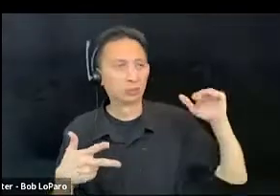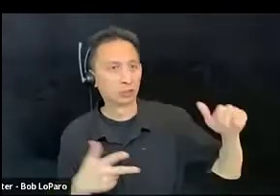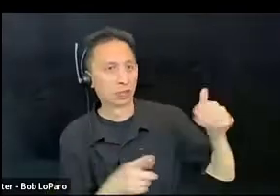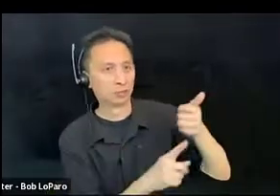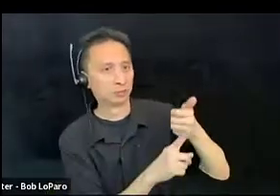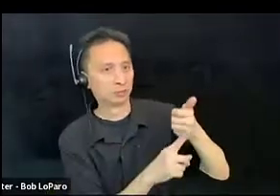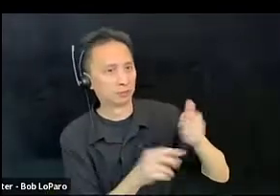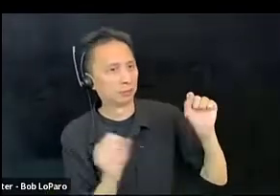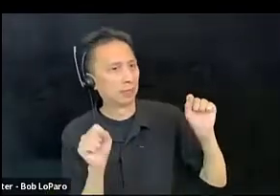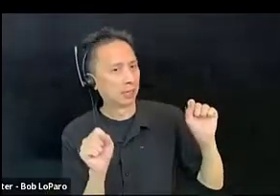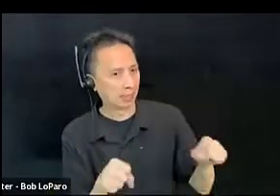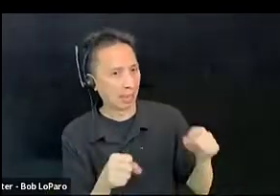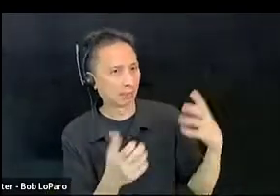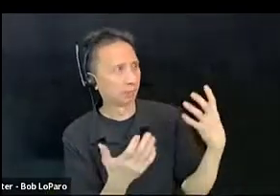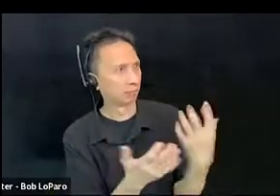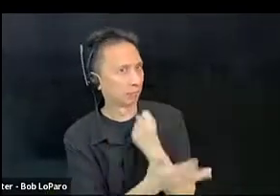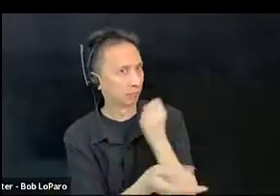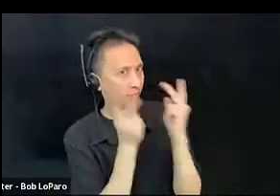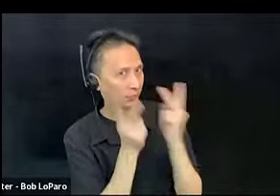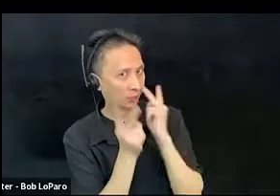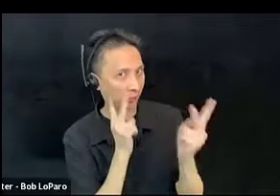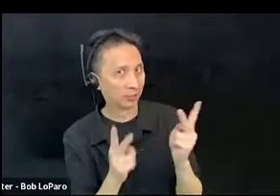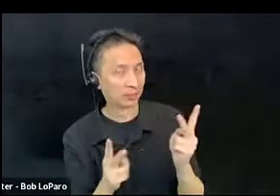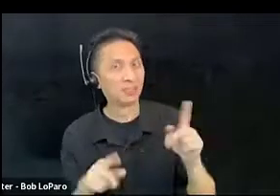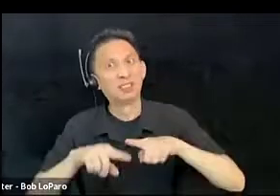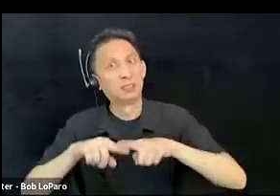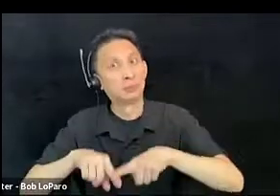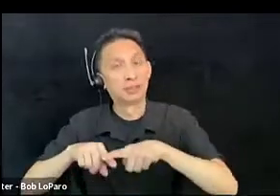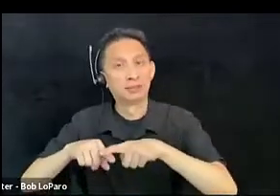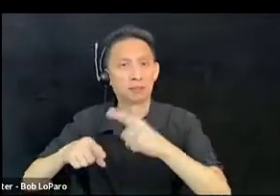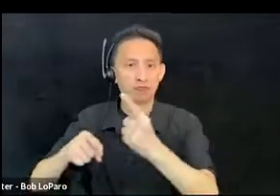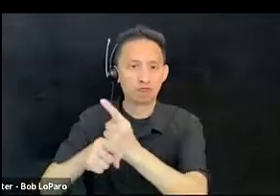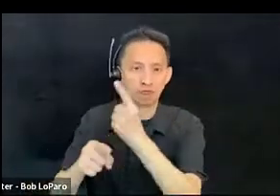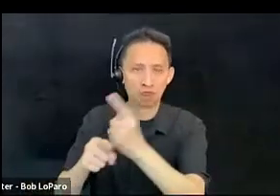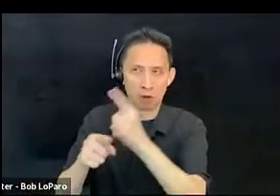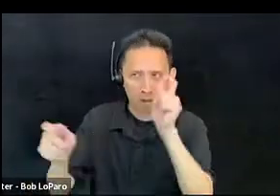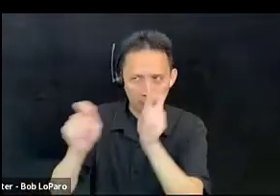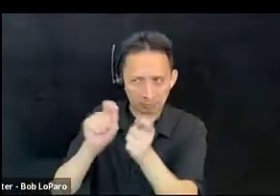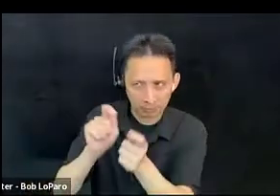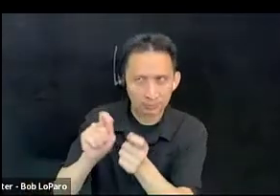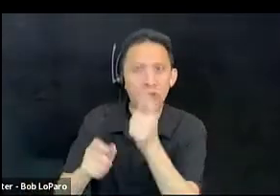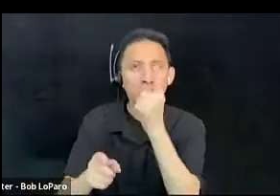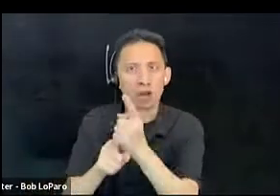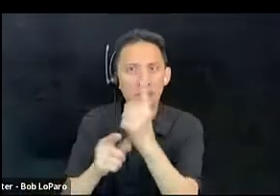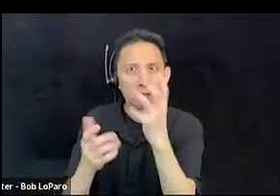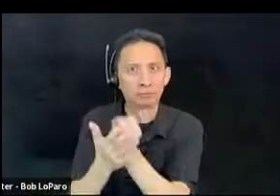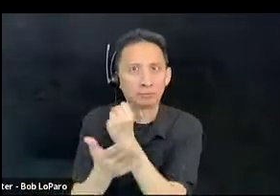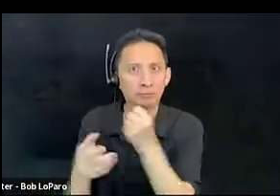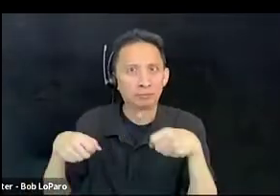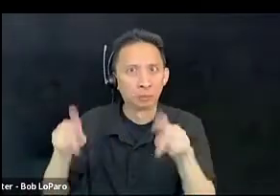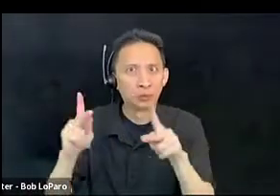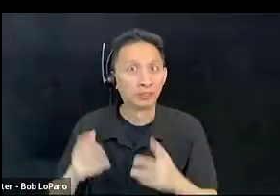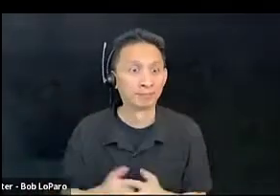and if they have the right opportunities. And there's a difference, like we've said a few times between early and late phase two,